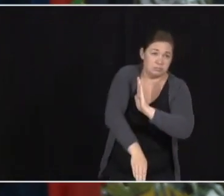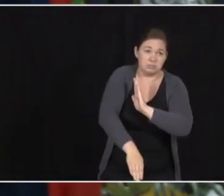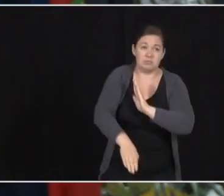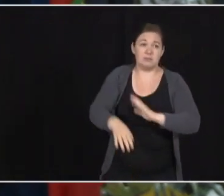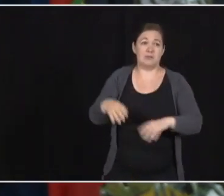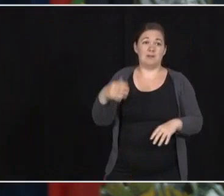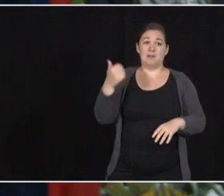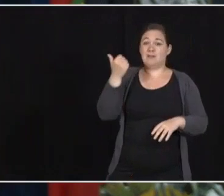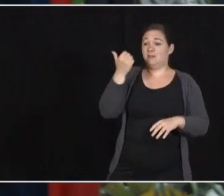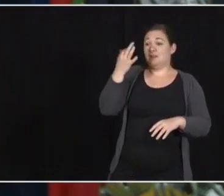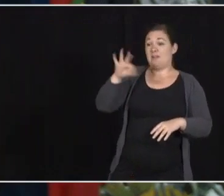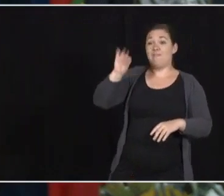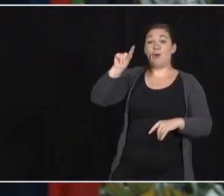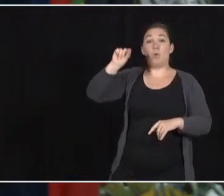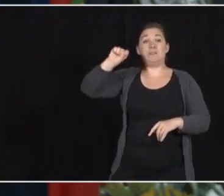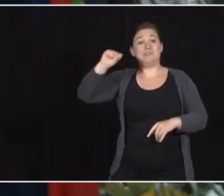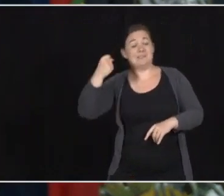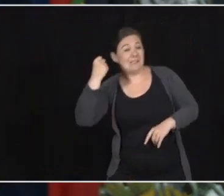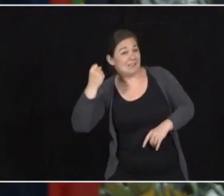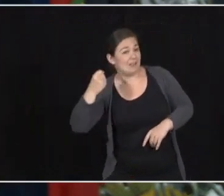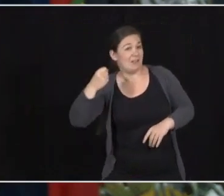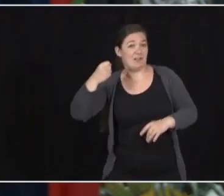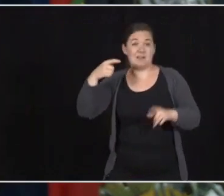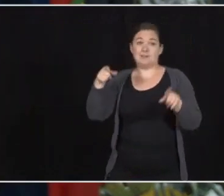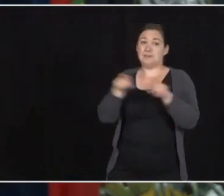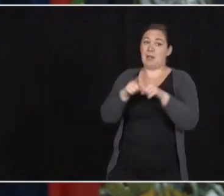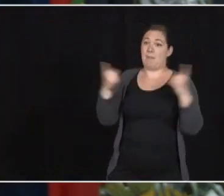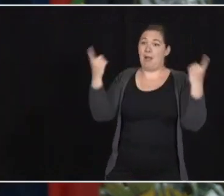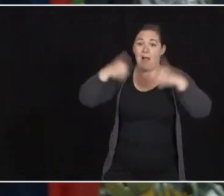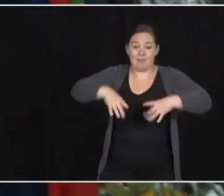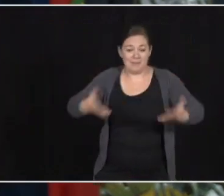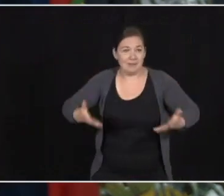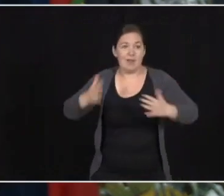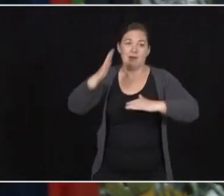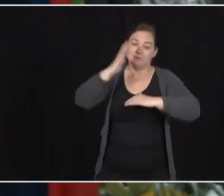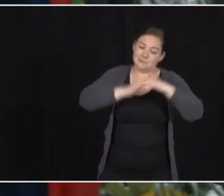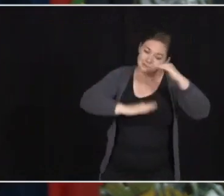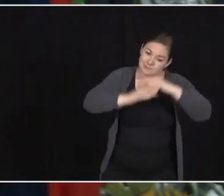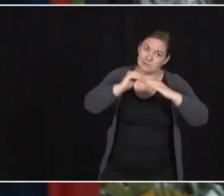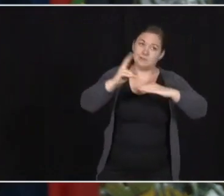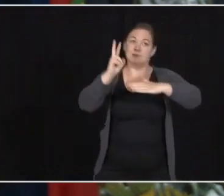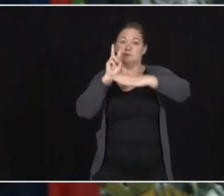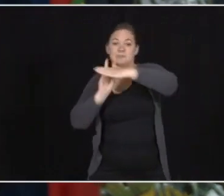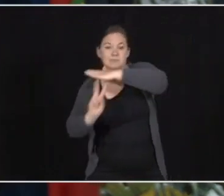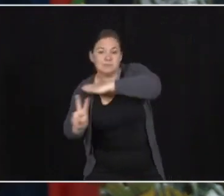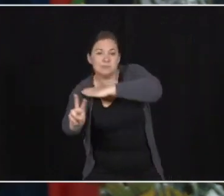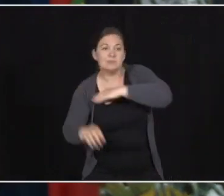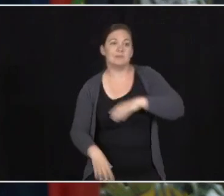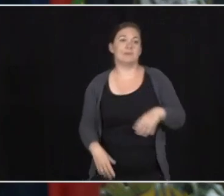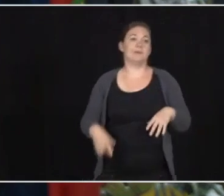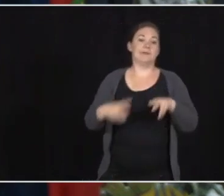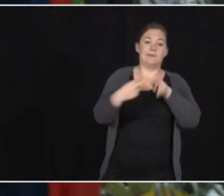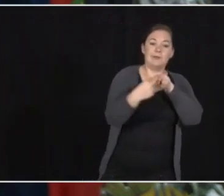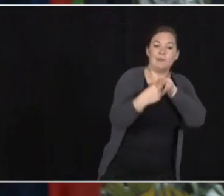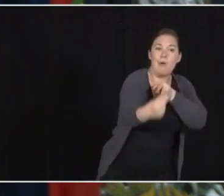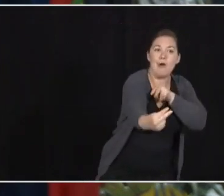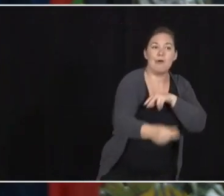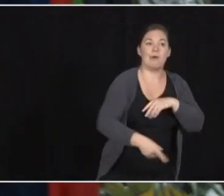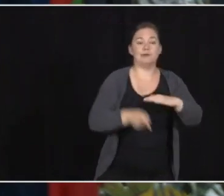We need to continue building these lines for the next 50 years. We just can't stop right now. It is too far down the tracks, excuse the pun, but we are building these four lines because we need people to